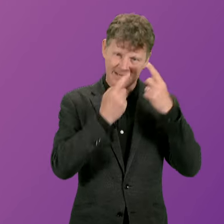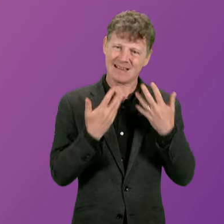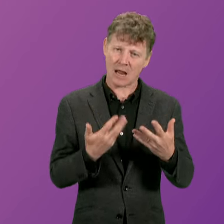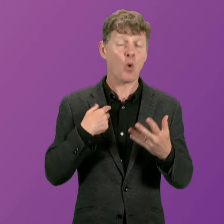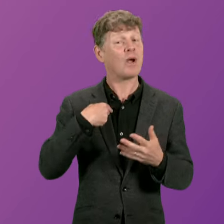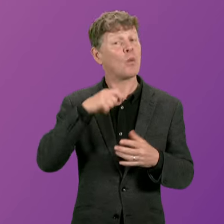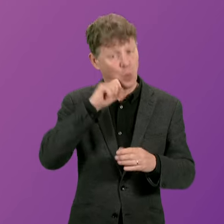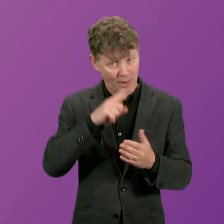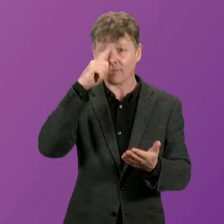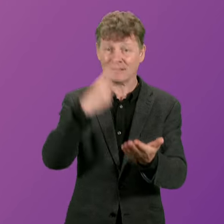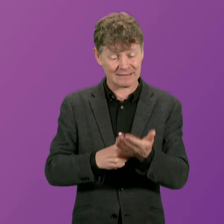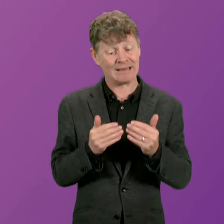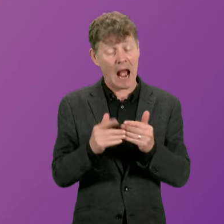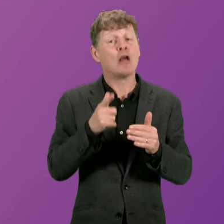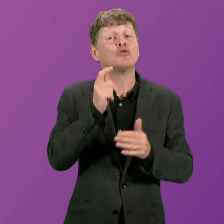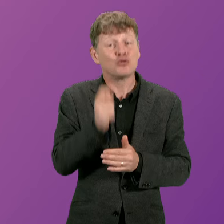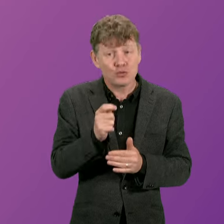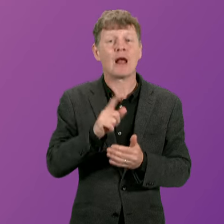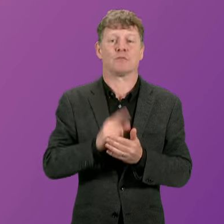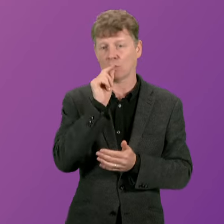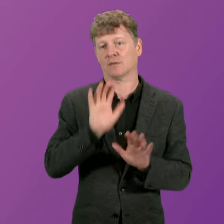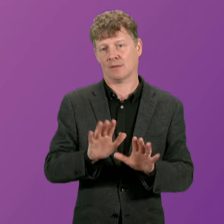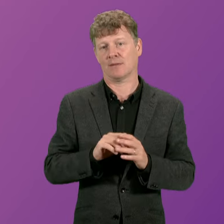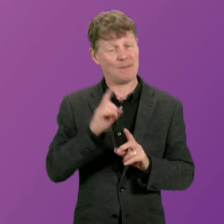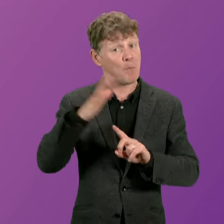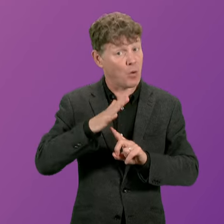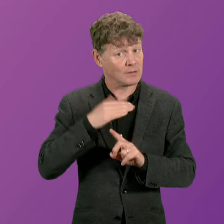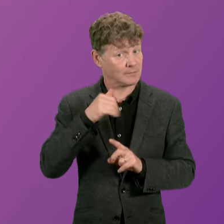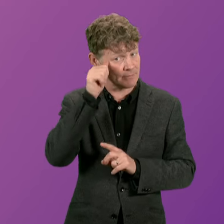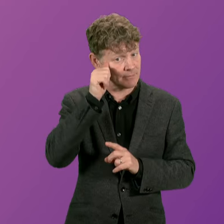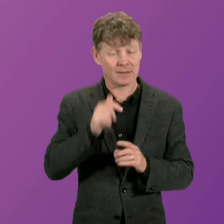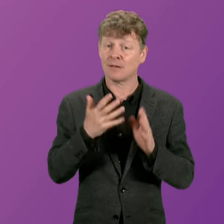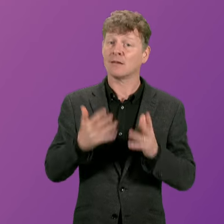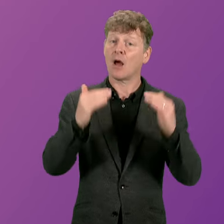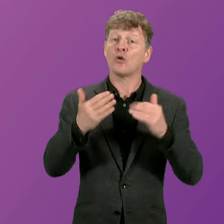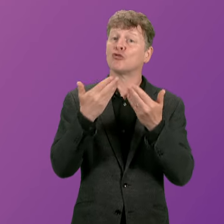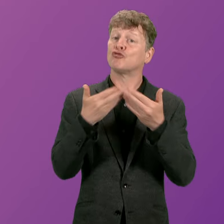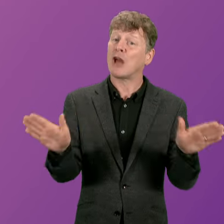We move to general and constituency questions.